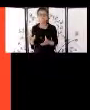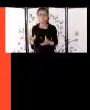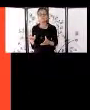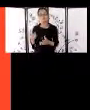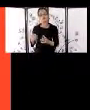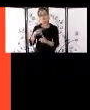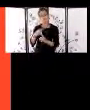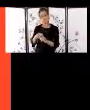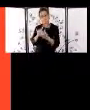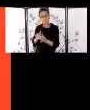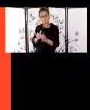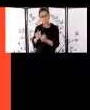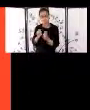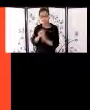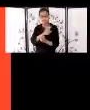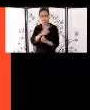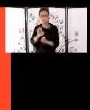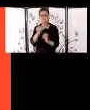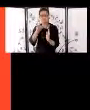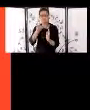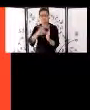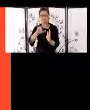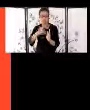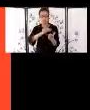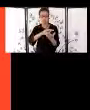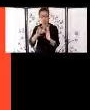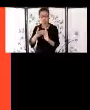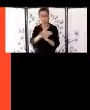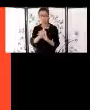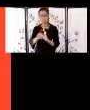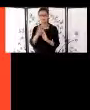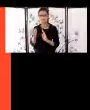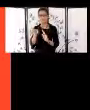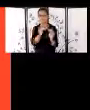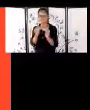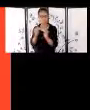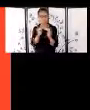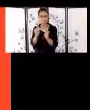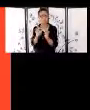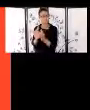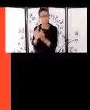and peers. With this said, we recognize that barriers within the arts community exist,